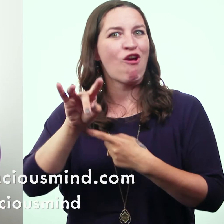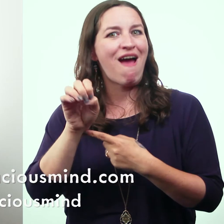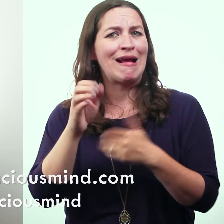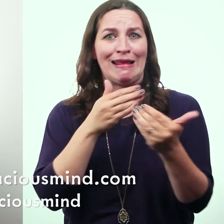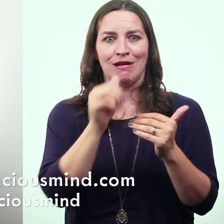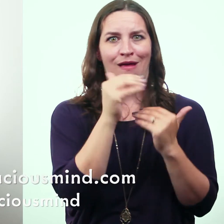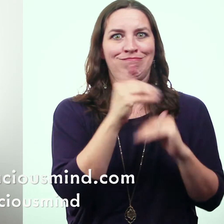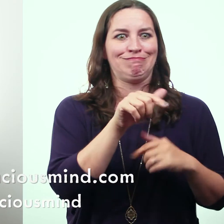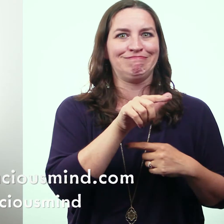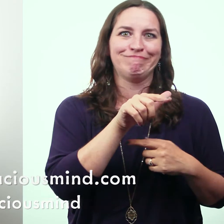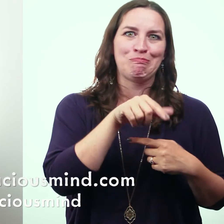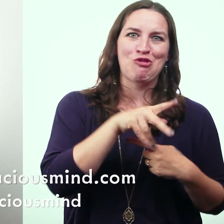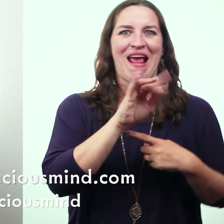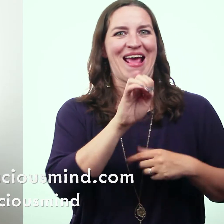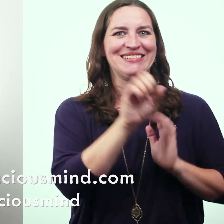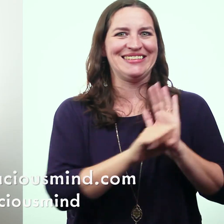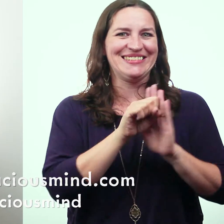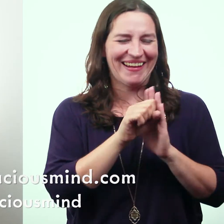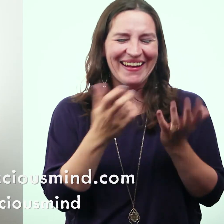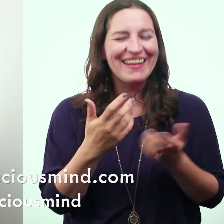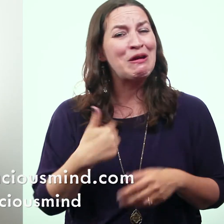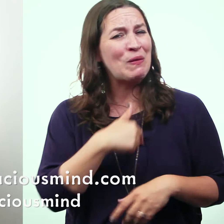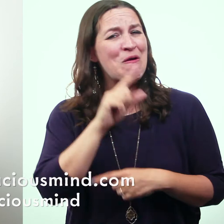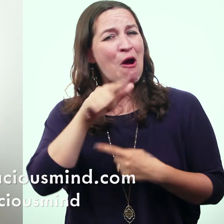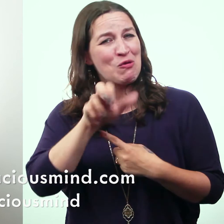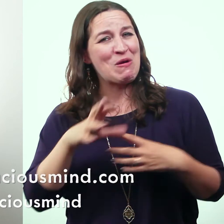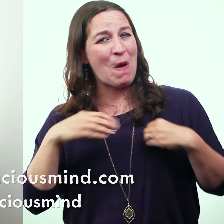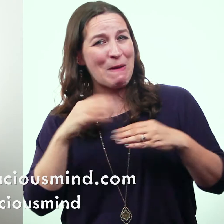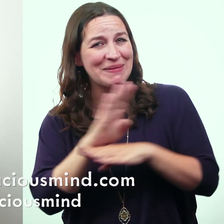we're queer owned business and we have lots of queers that work here. So please stay tuned to all